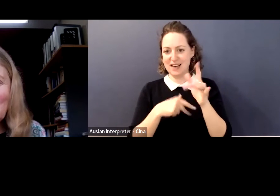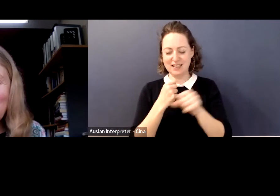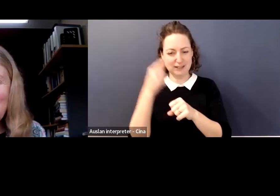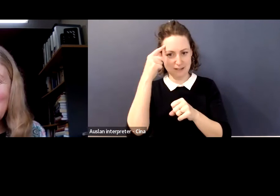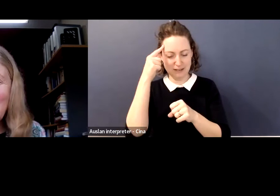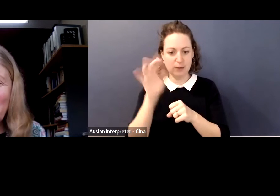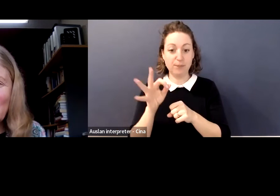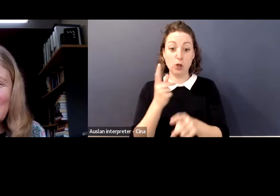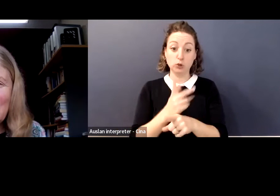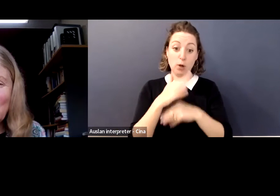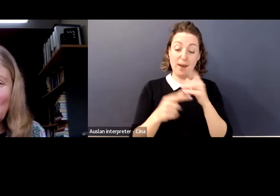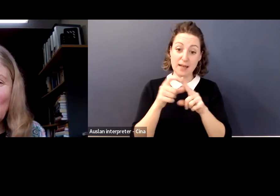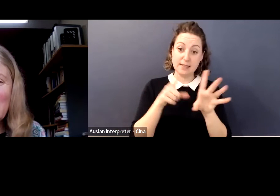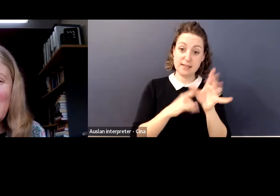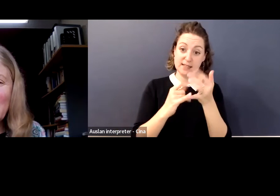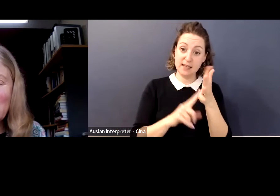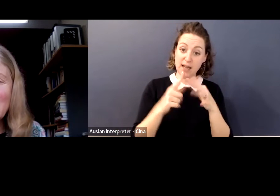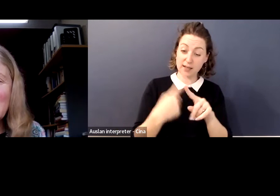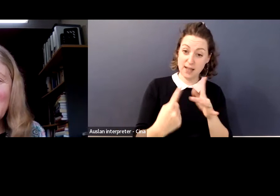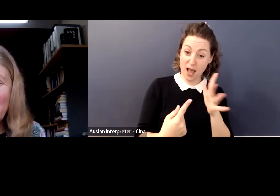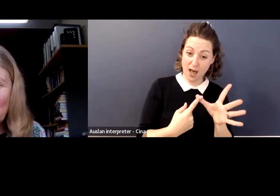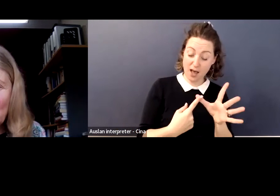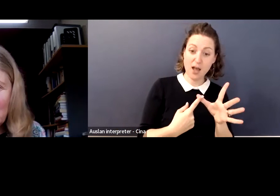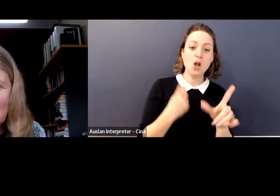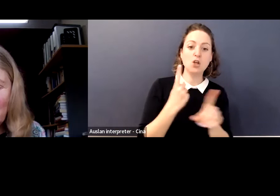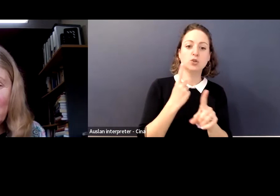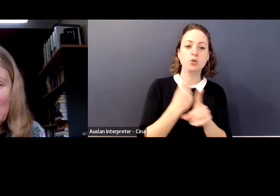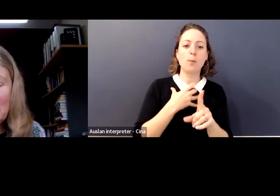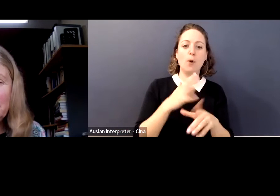we really are focused much more on the accuracy and fluency of reading.